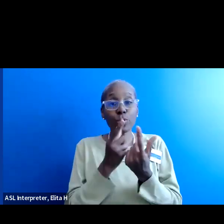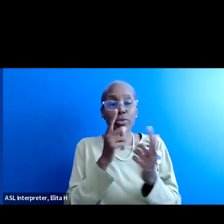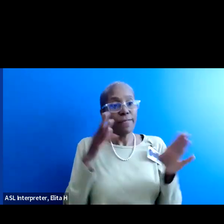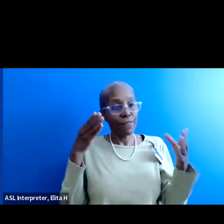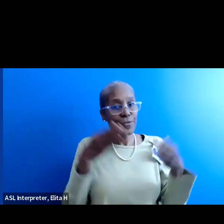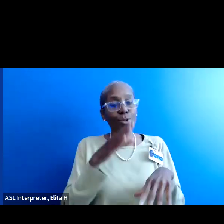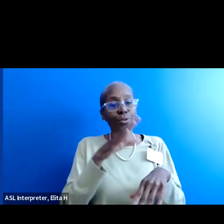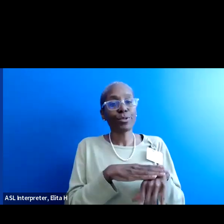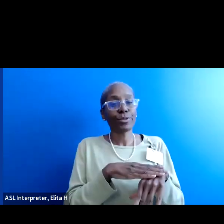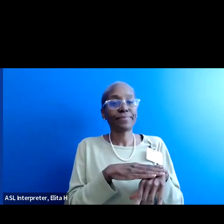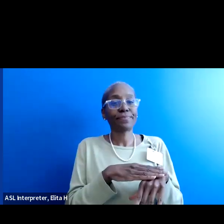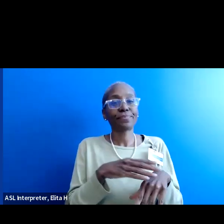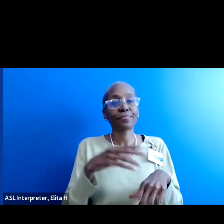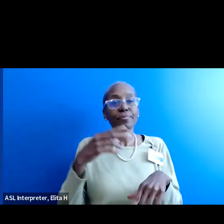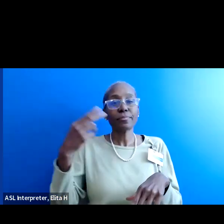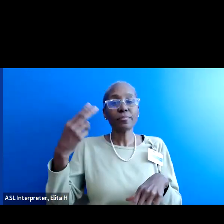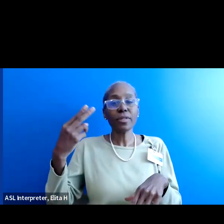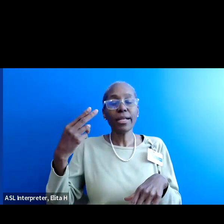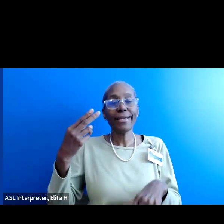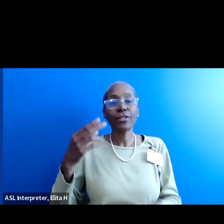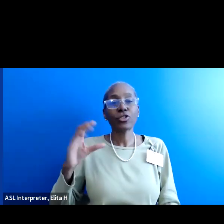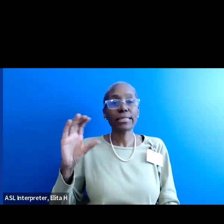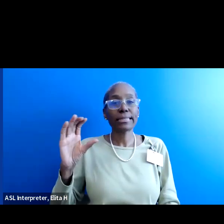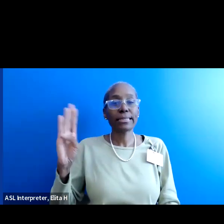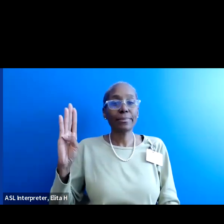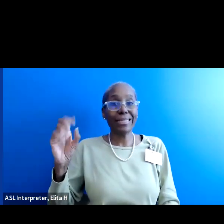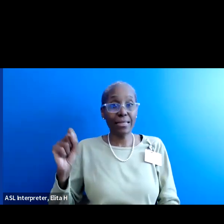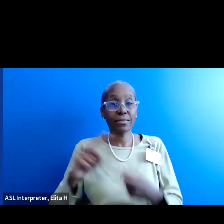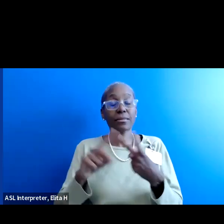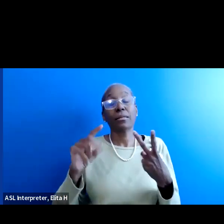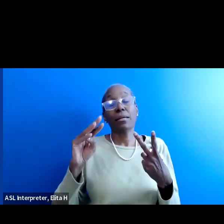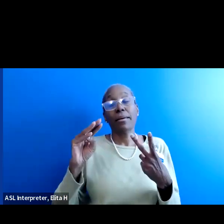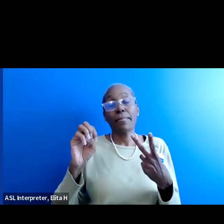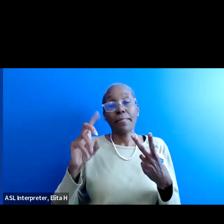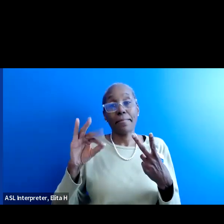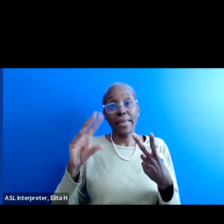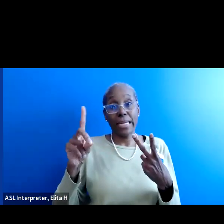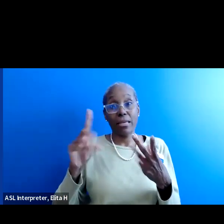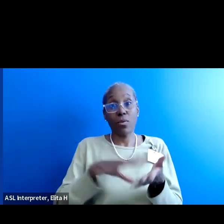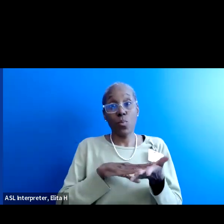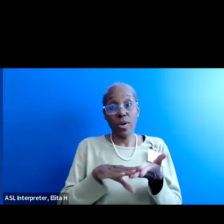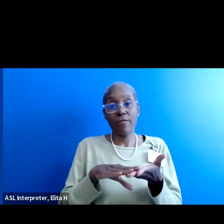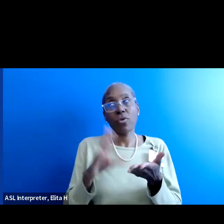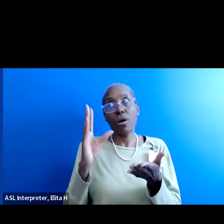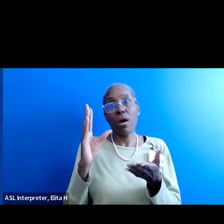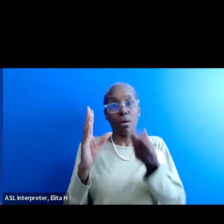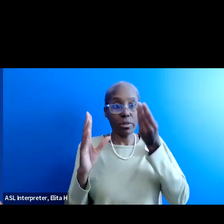more on HCBS and Medicaid waivers, I will let Rebecca know the answer.